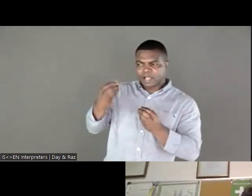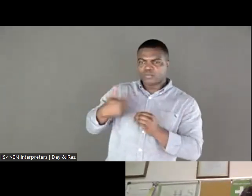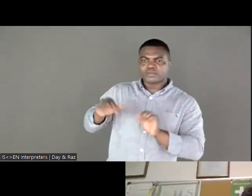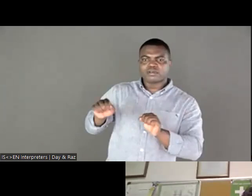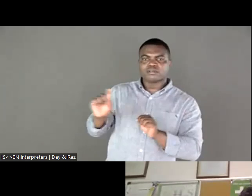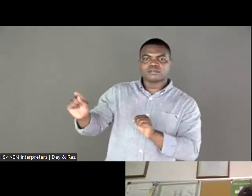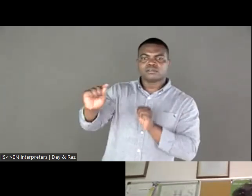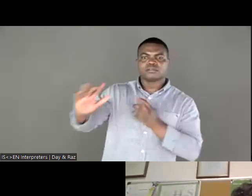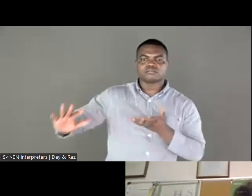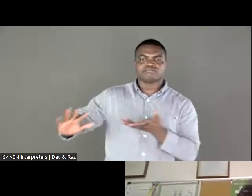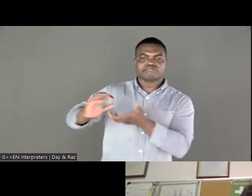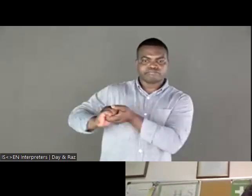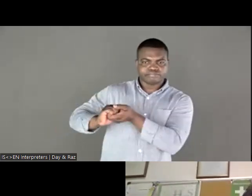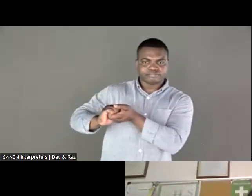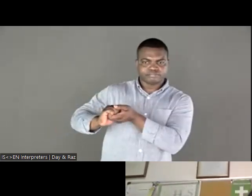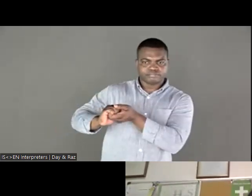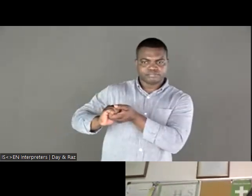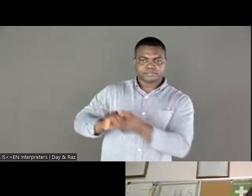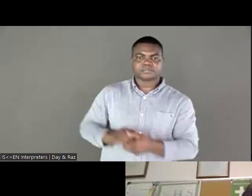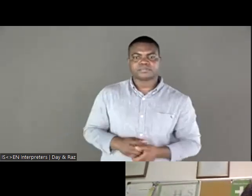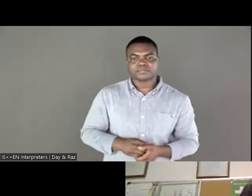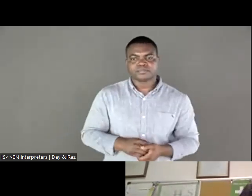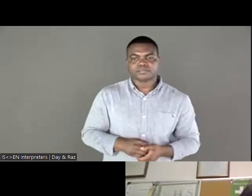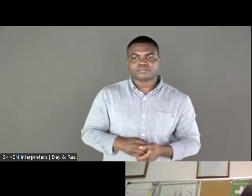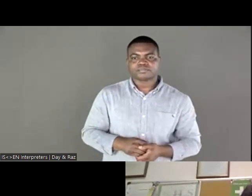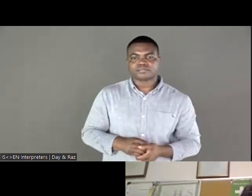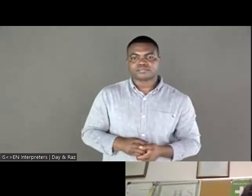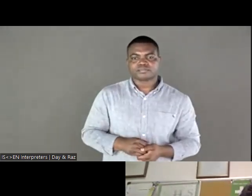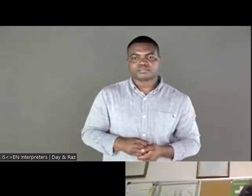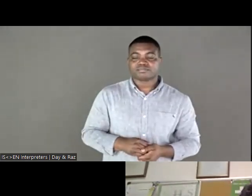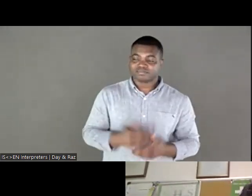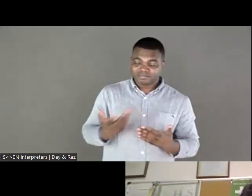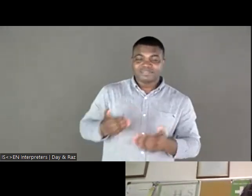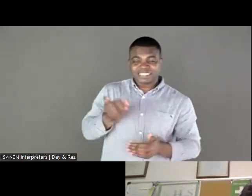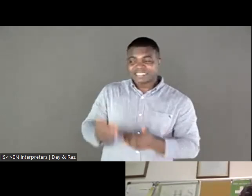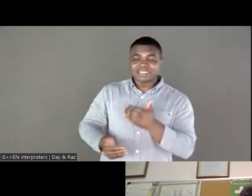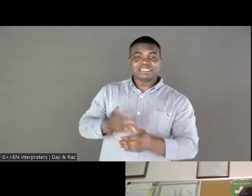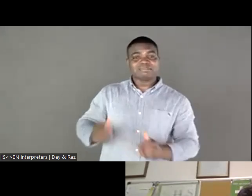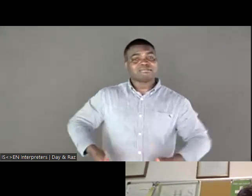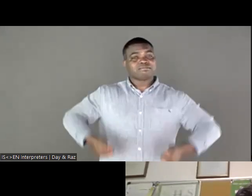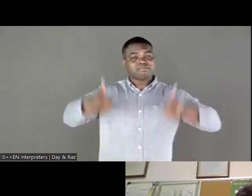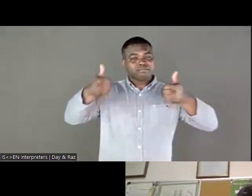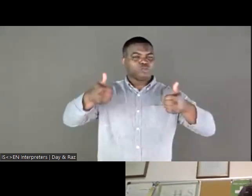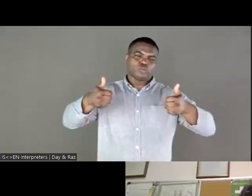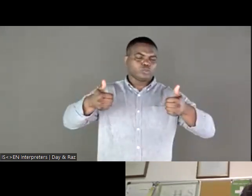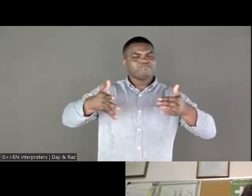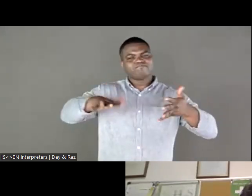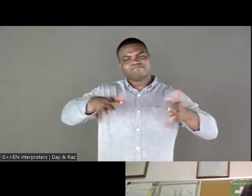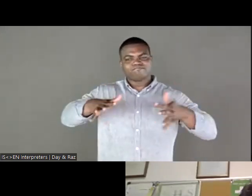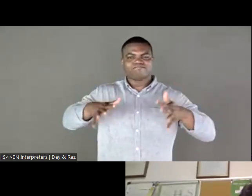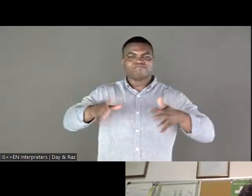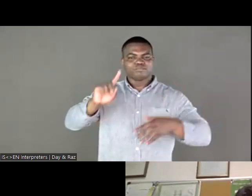in Ukraine, they're still limited tomorrow will participate in this big event meeting, where we'll